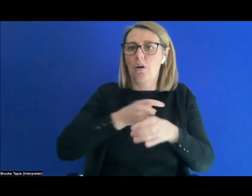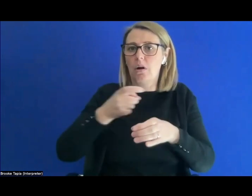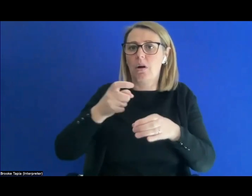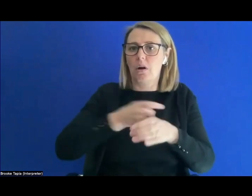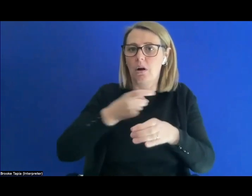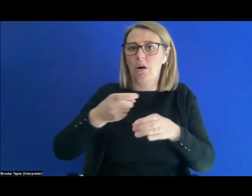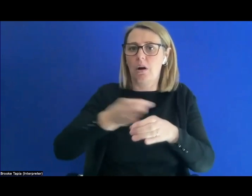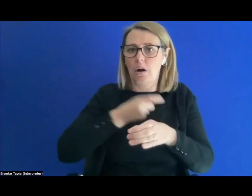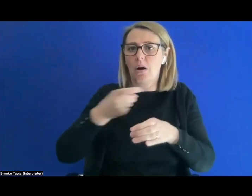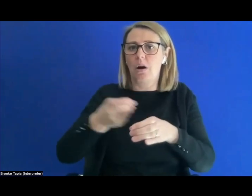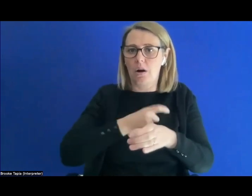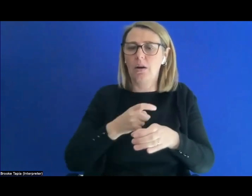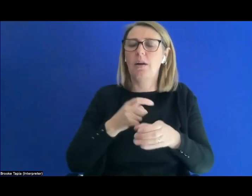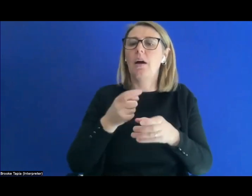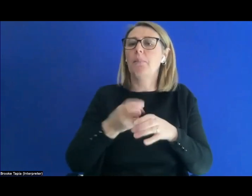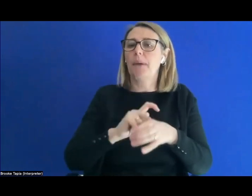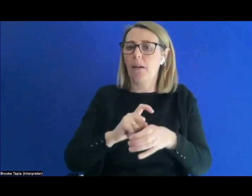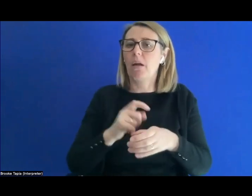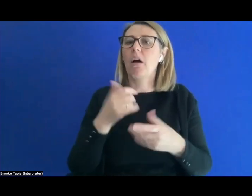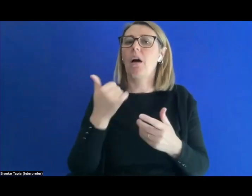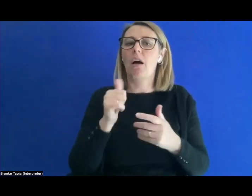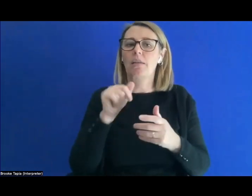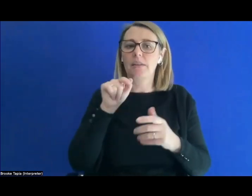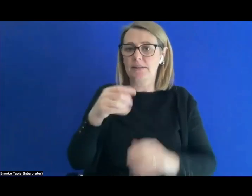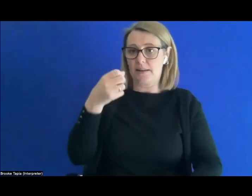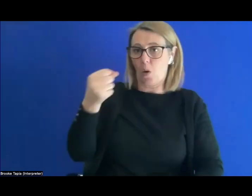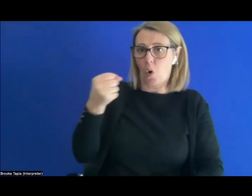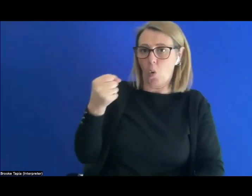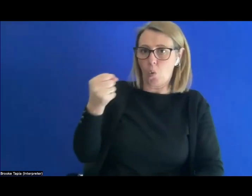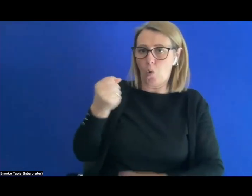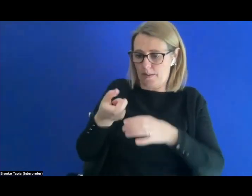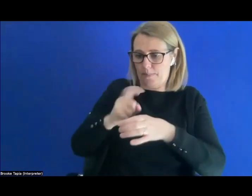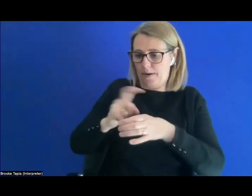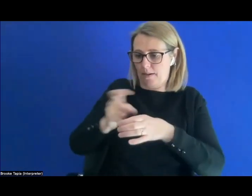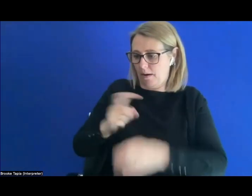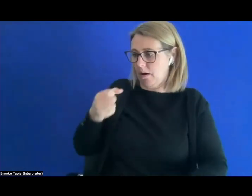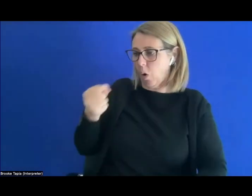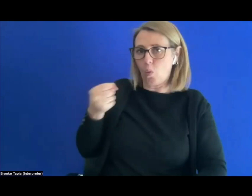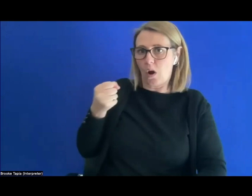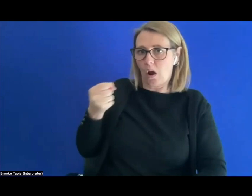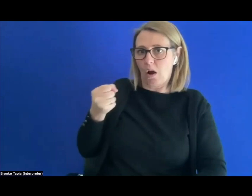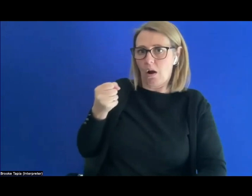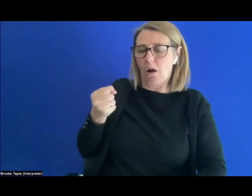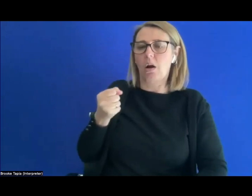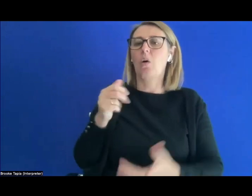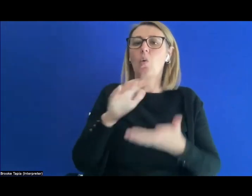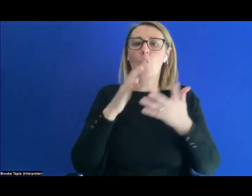hand action, “This is how I grip a peeler versus this is how I grip maybe a knife that maybe I need